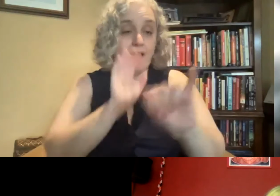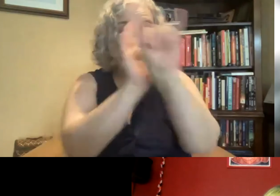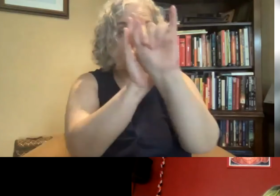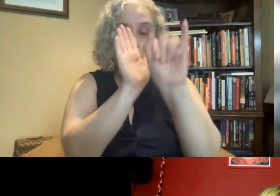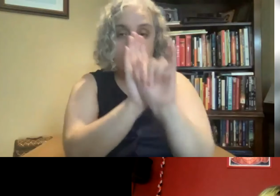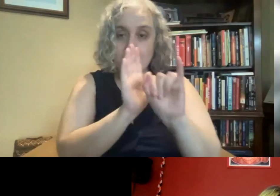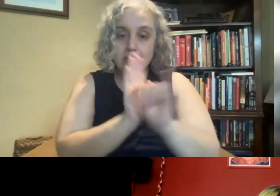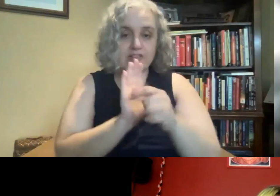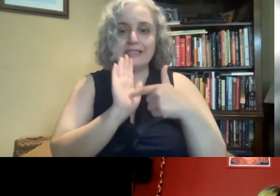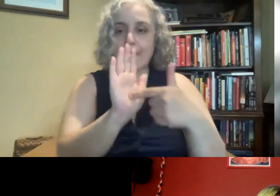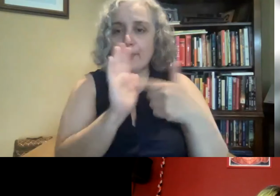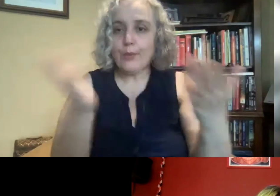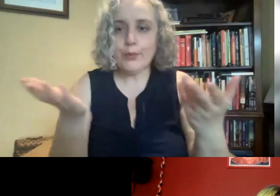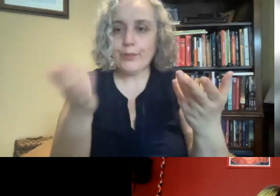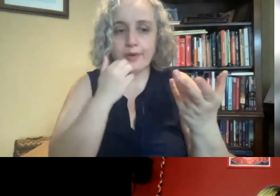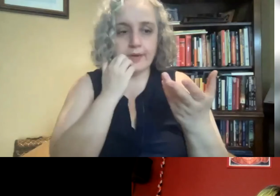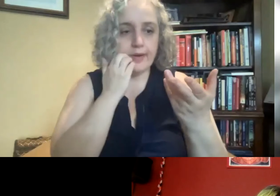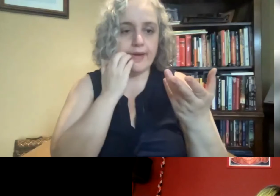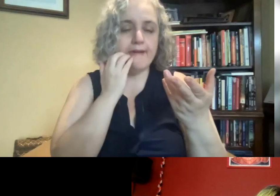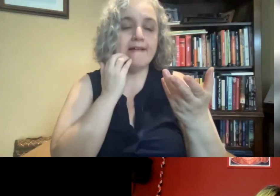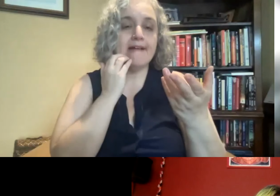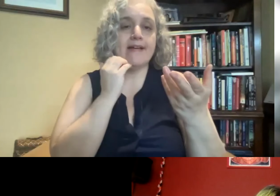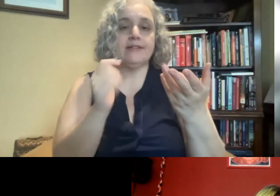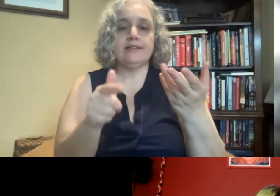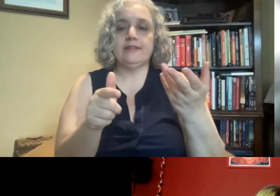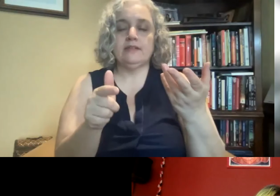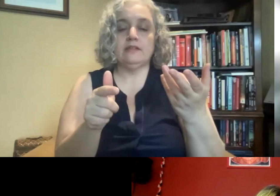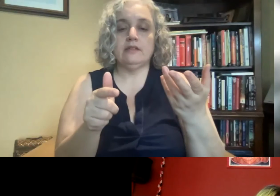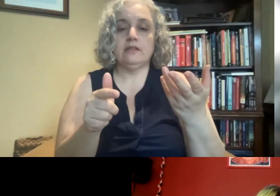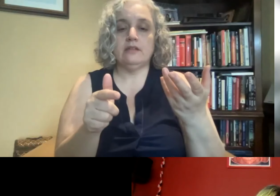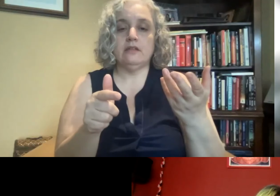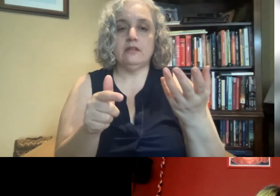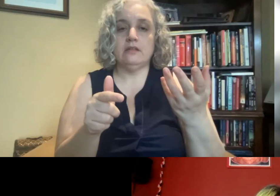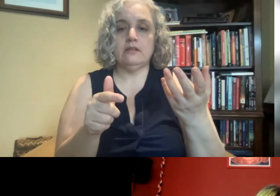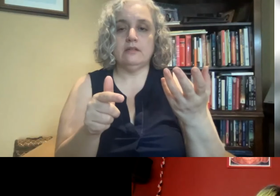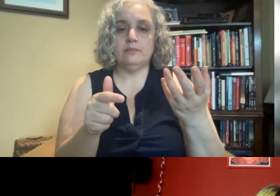say, we've seen it